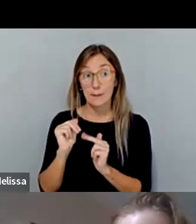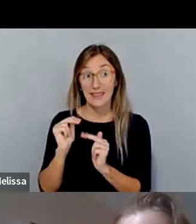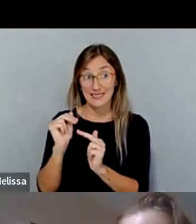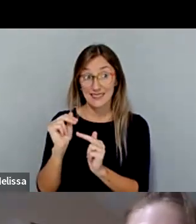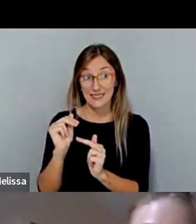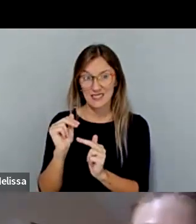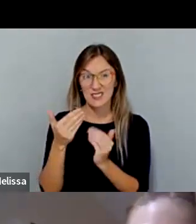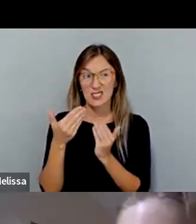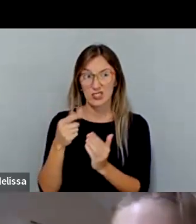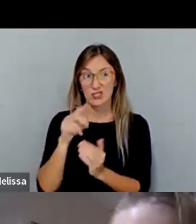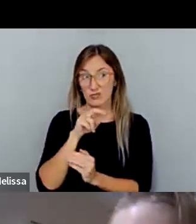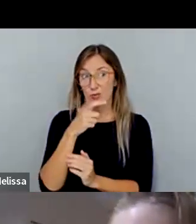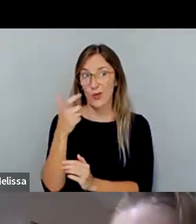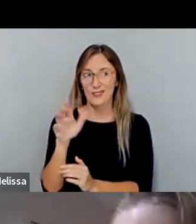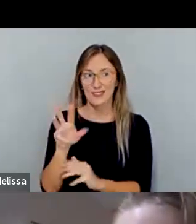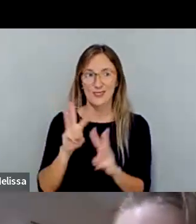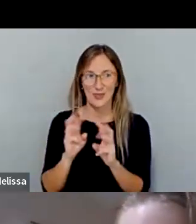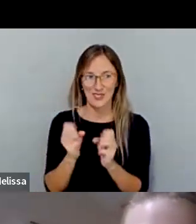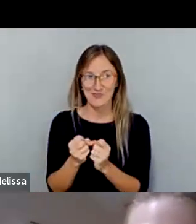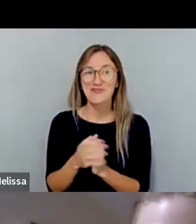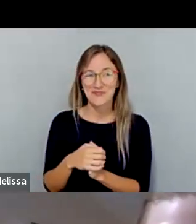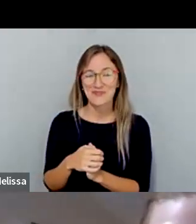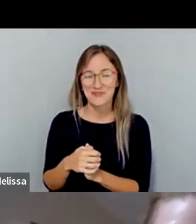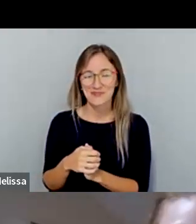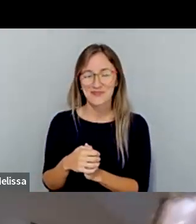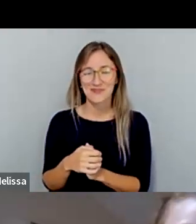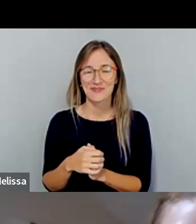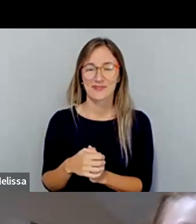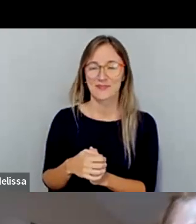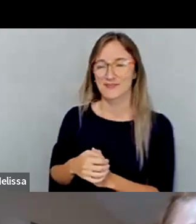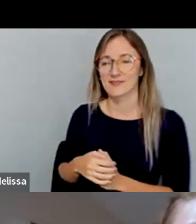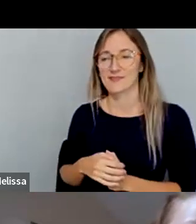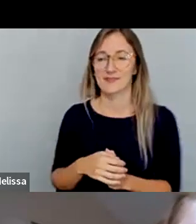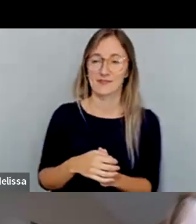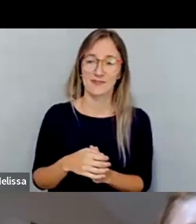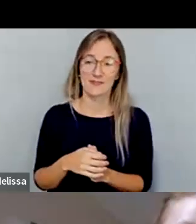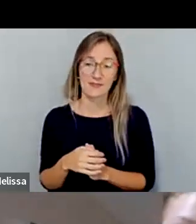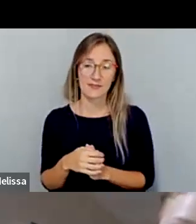friends, Andy disk it will be doing a workshop on coalition building. I